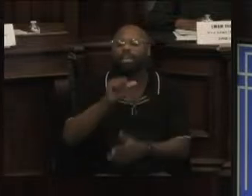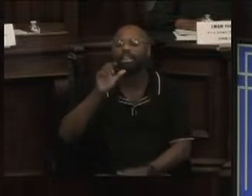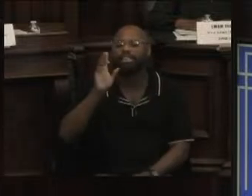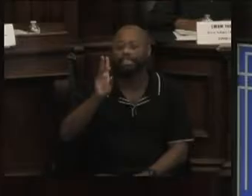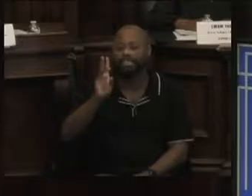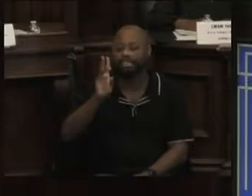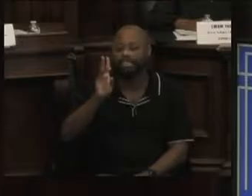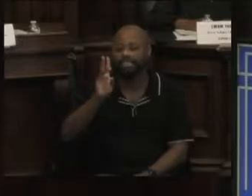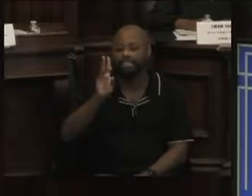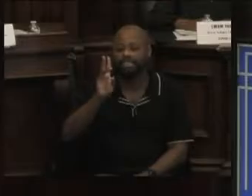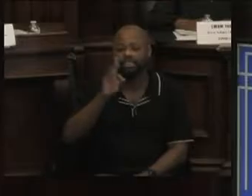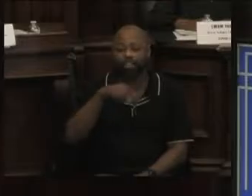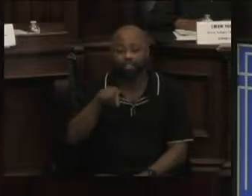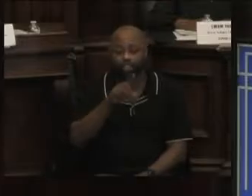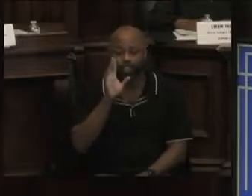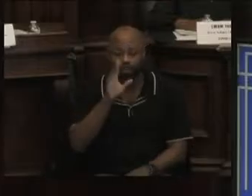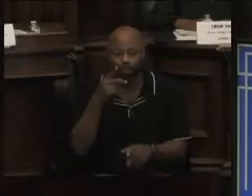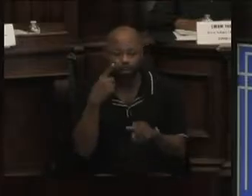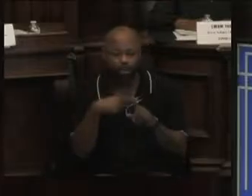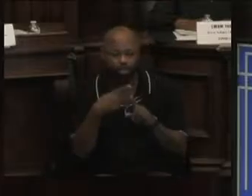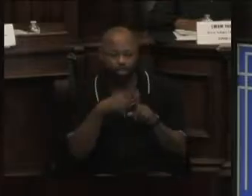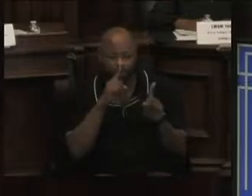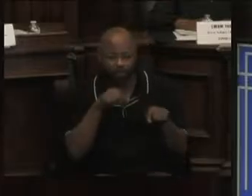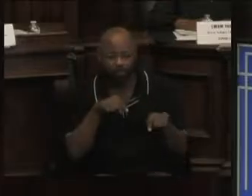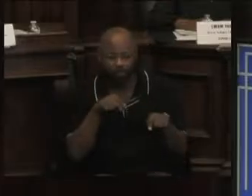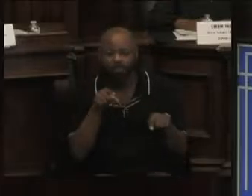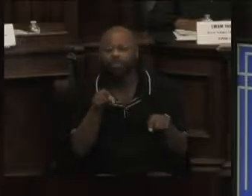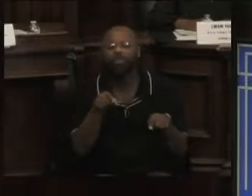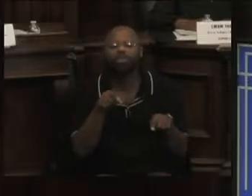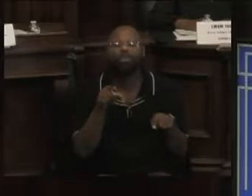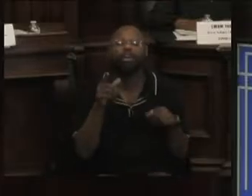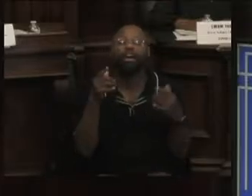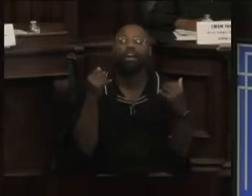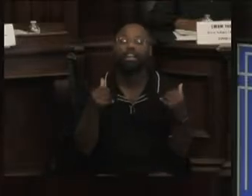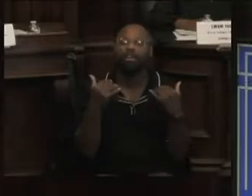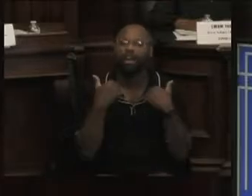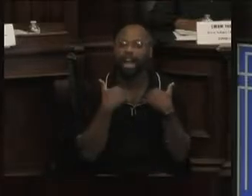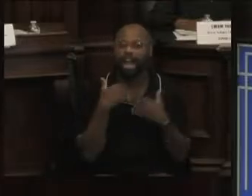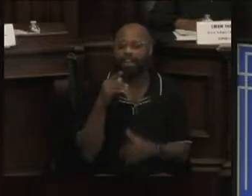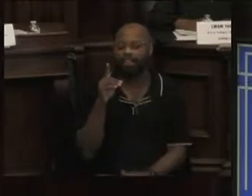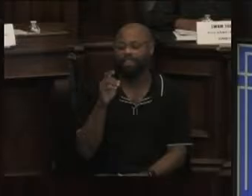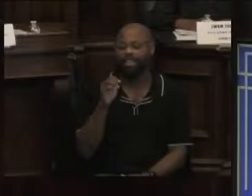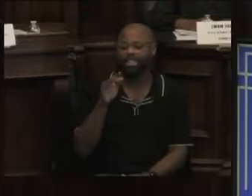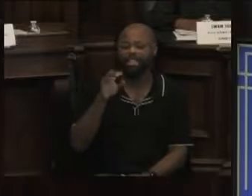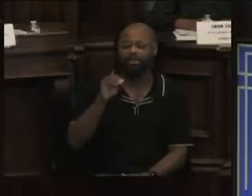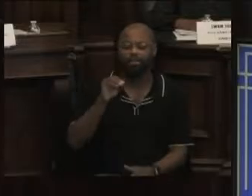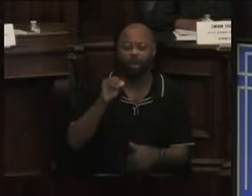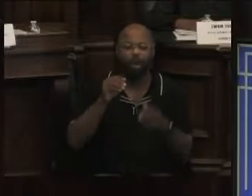our monthly report. So you will note beginning on page six.